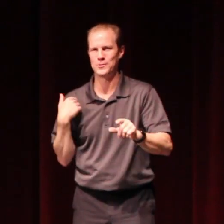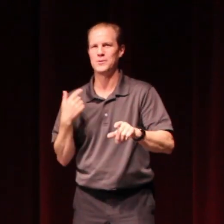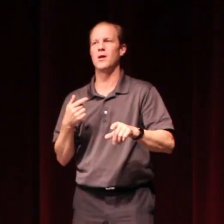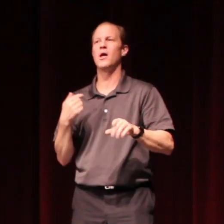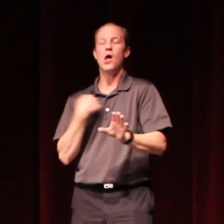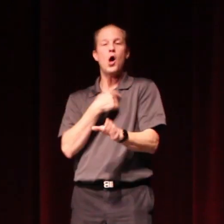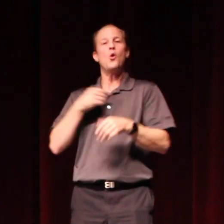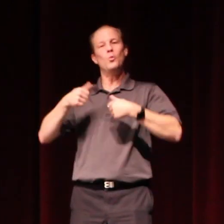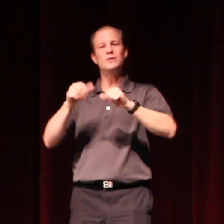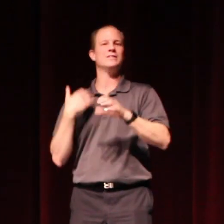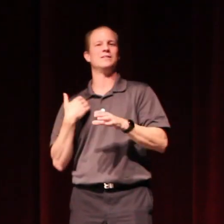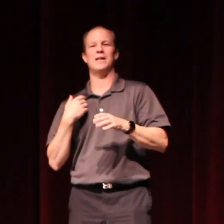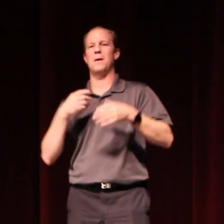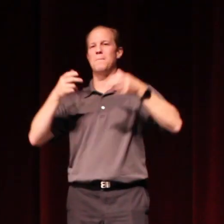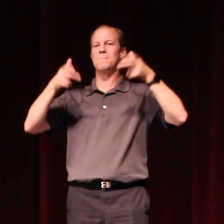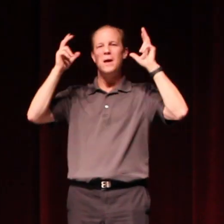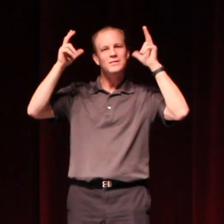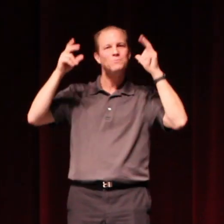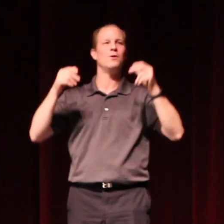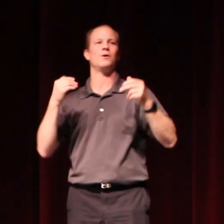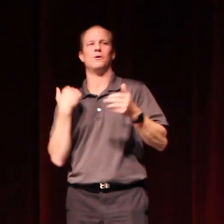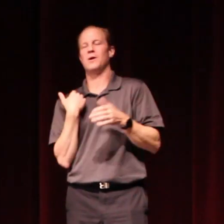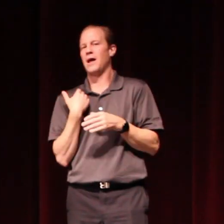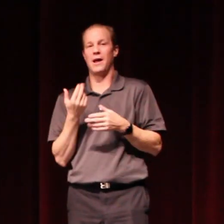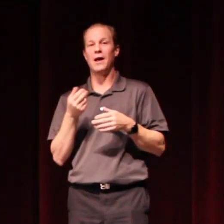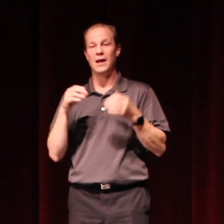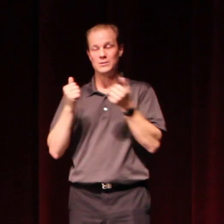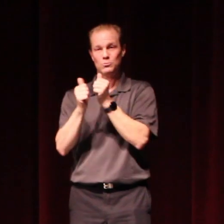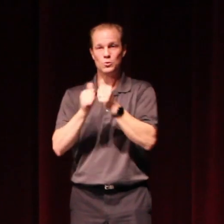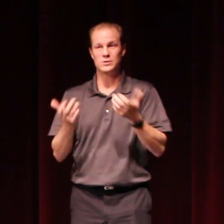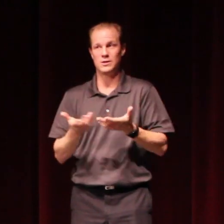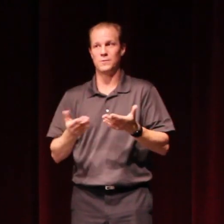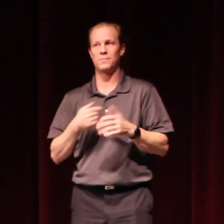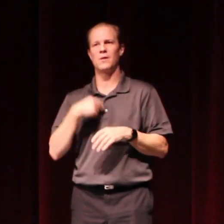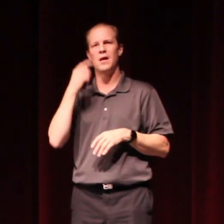we had sports here. I think we talk about enrollment, things like that,